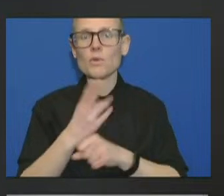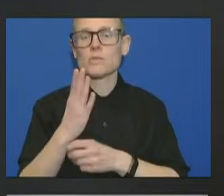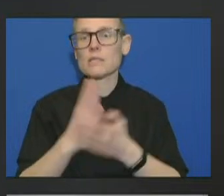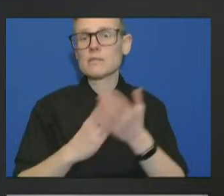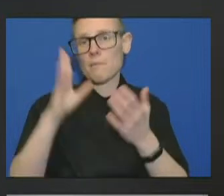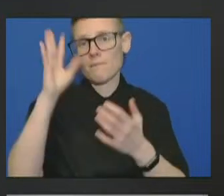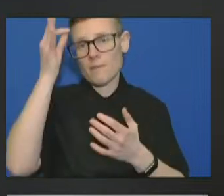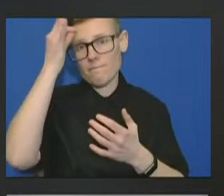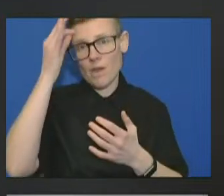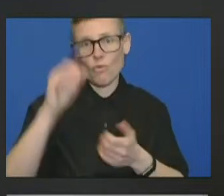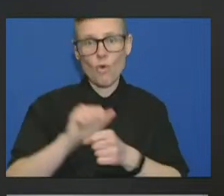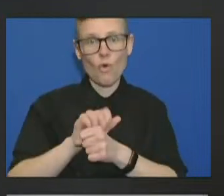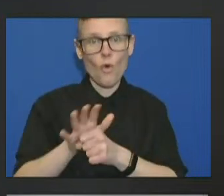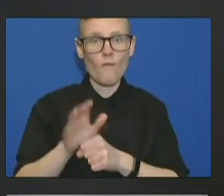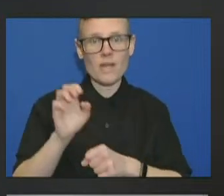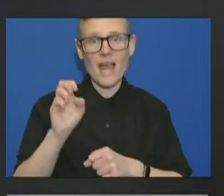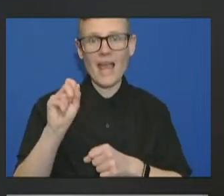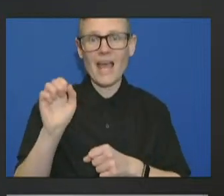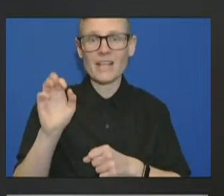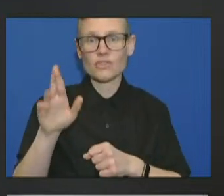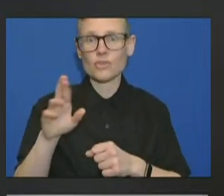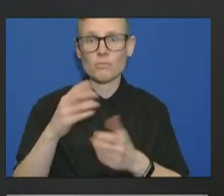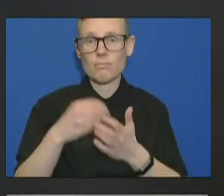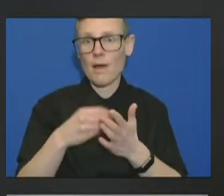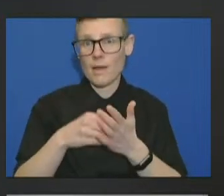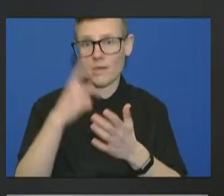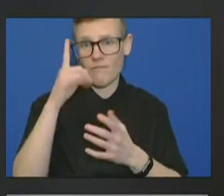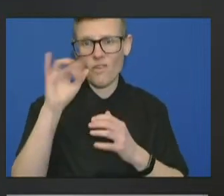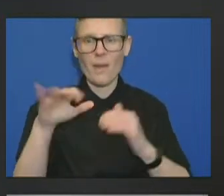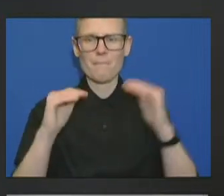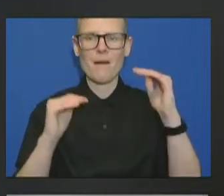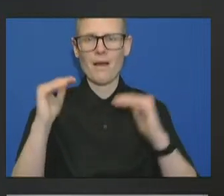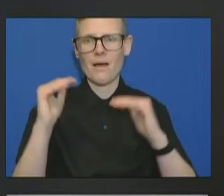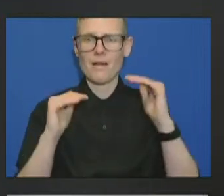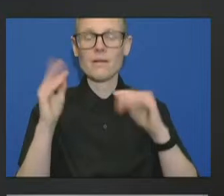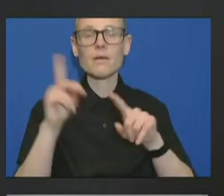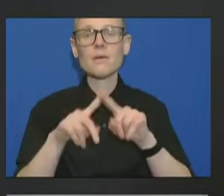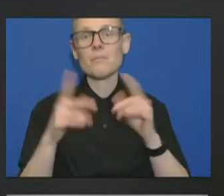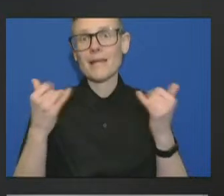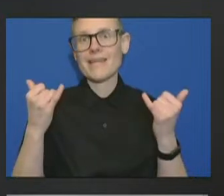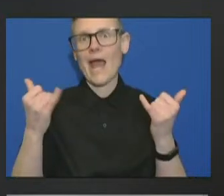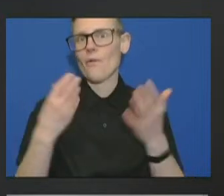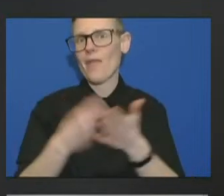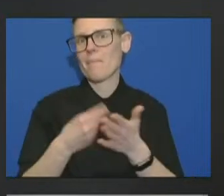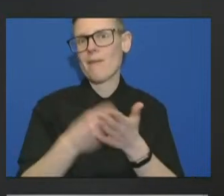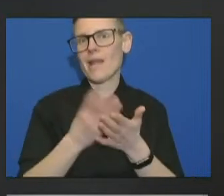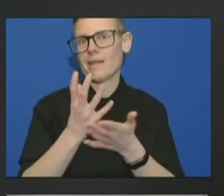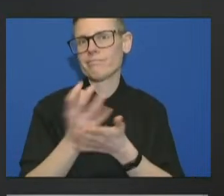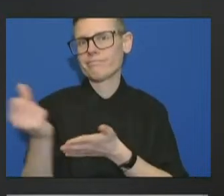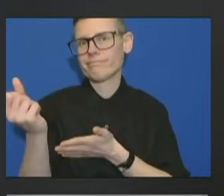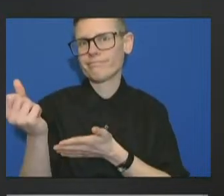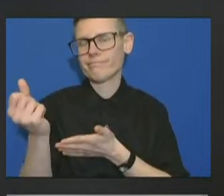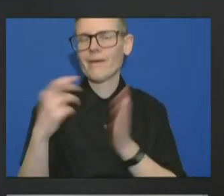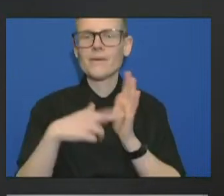level that we have already spent. We were using some of the